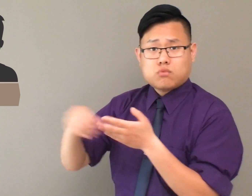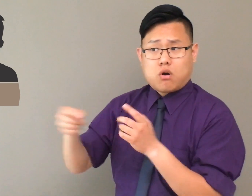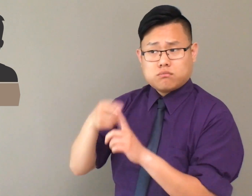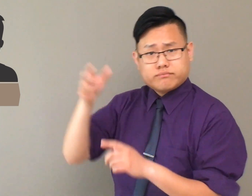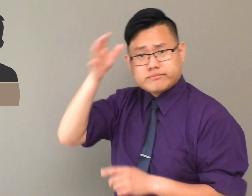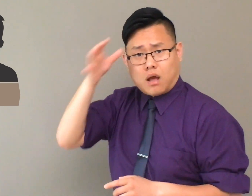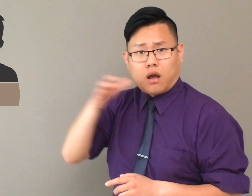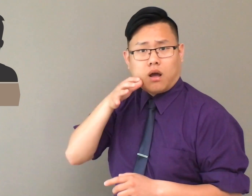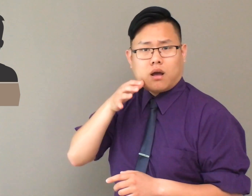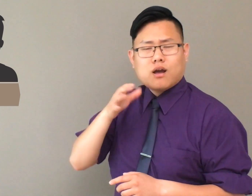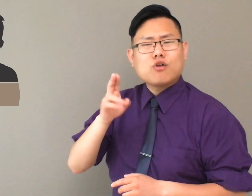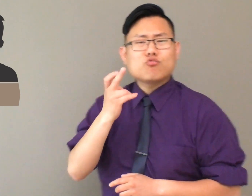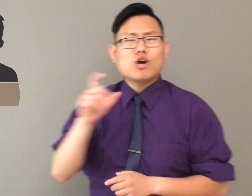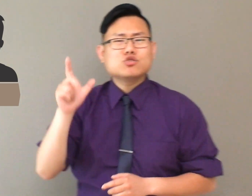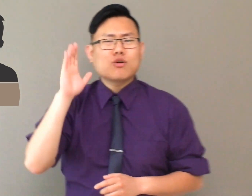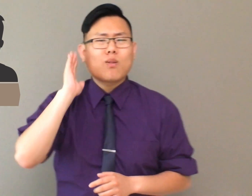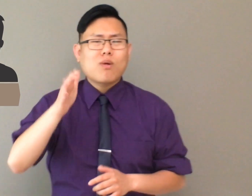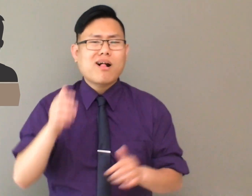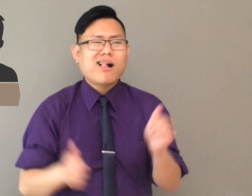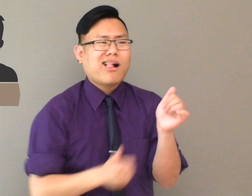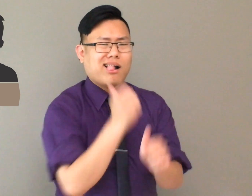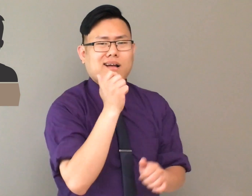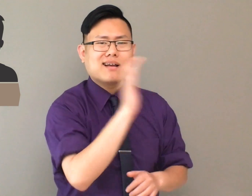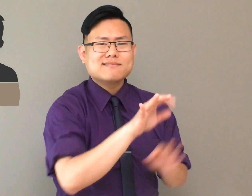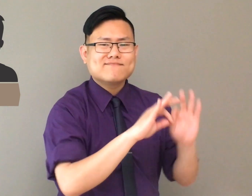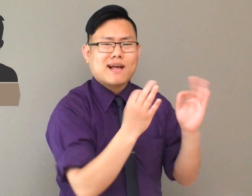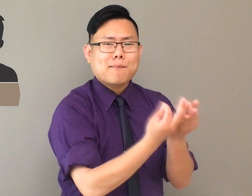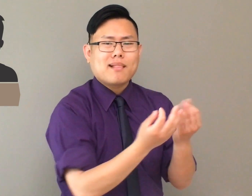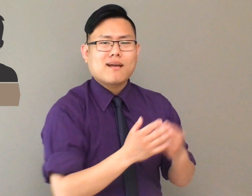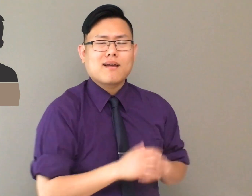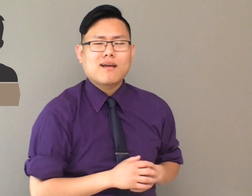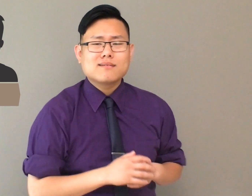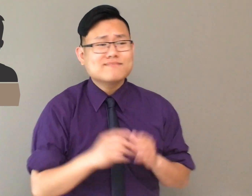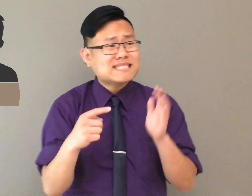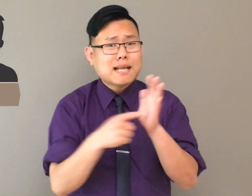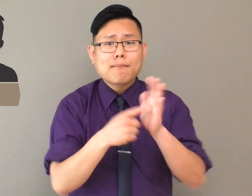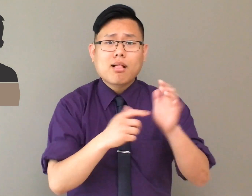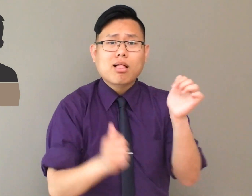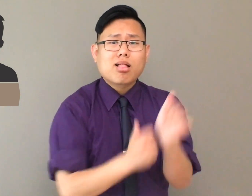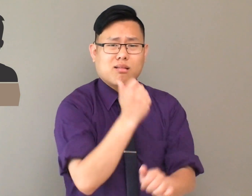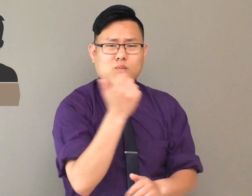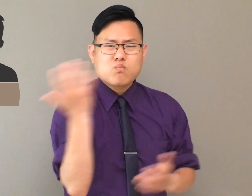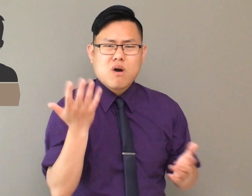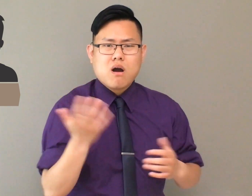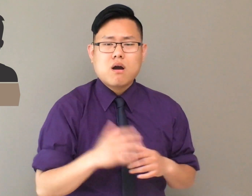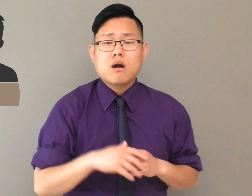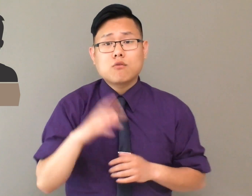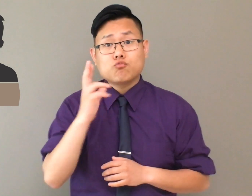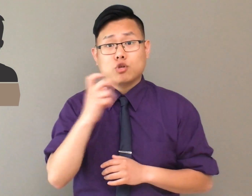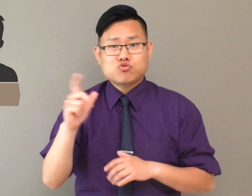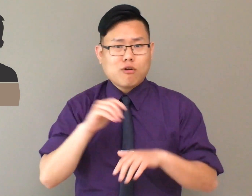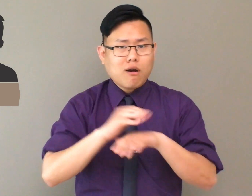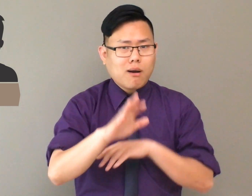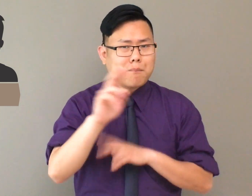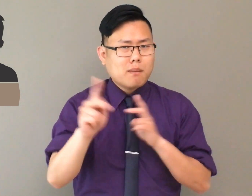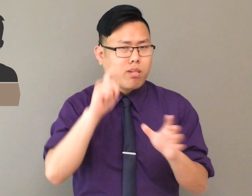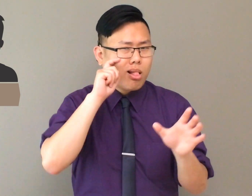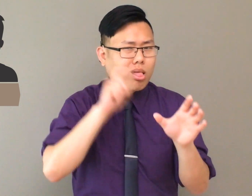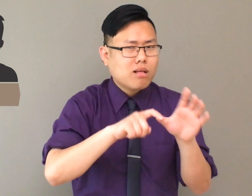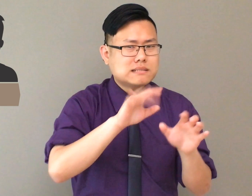them. He wasn’t willing to put them in danger. Rachel had already spied on his family, threatened